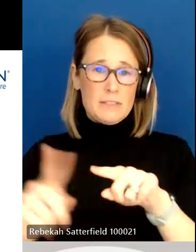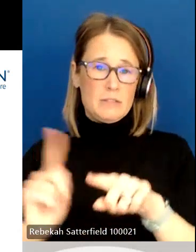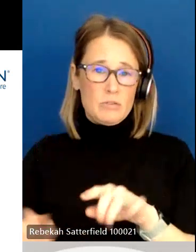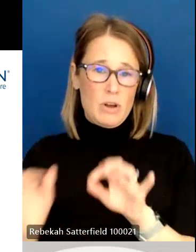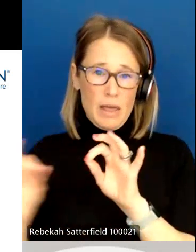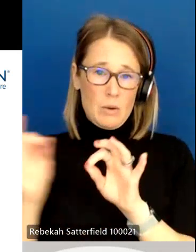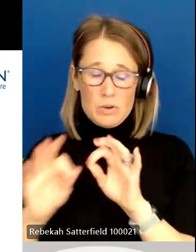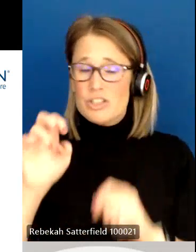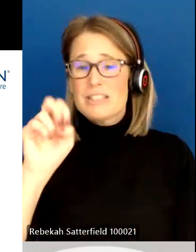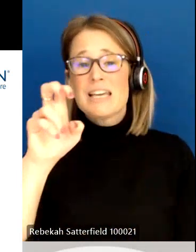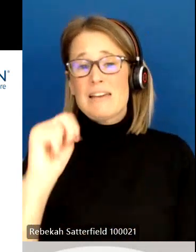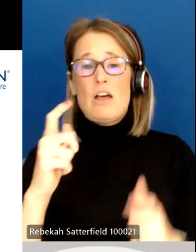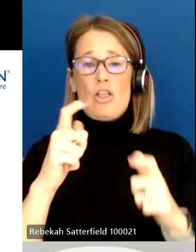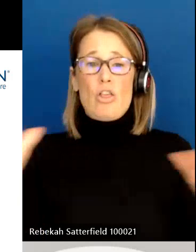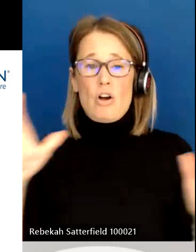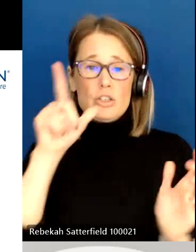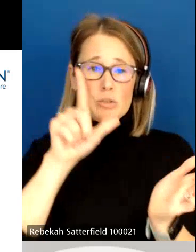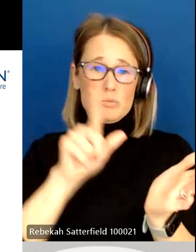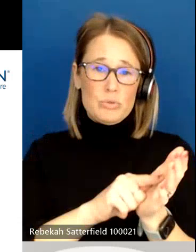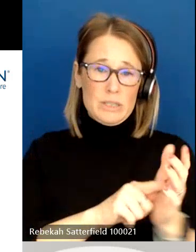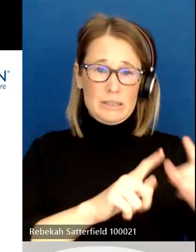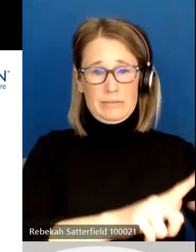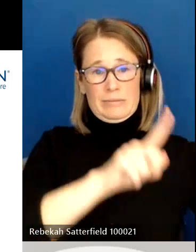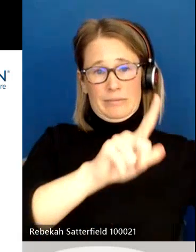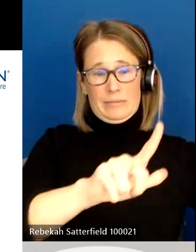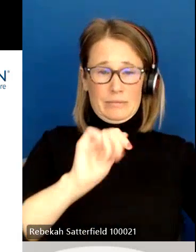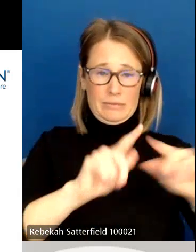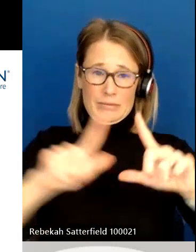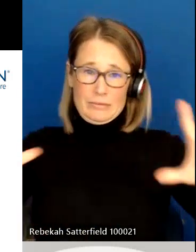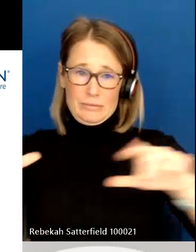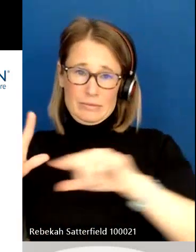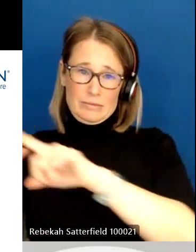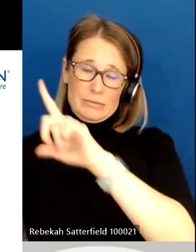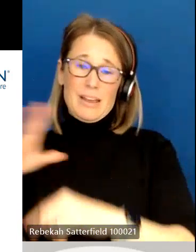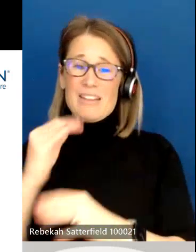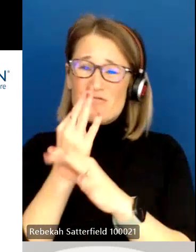one page for people who are low vision and best of all they're free they through eastn Health